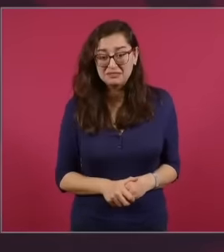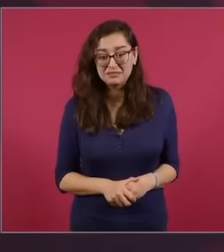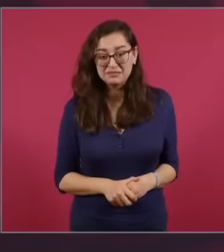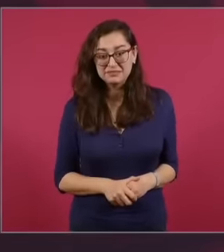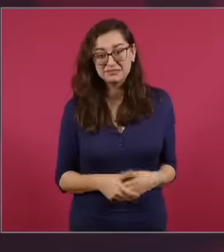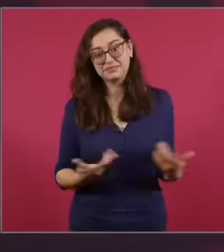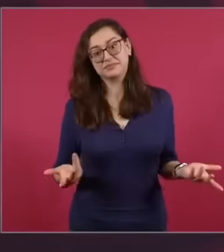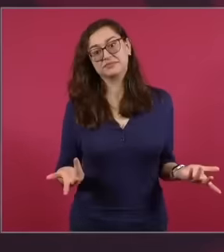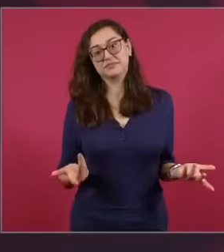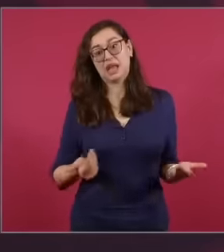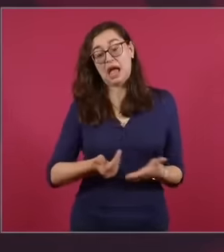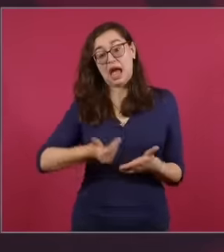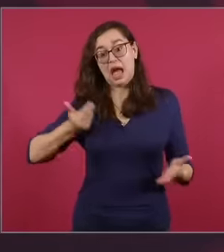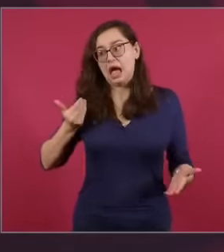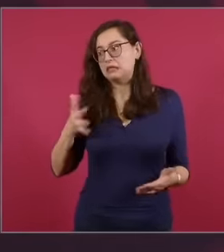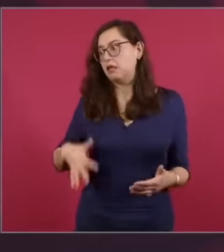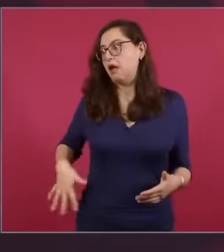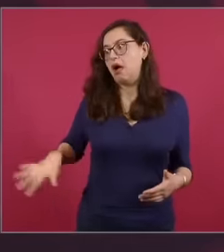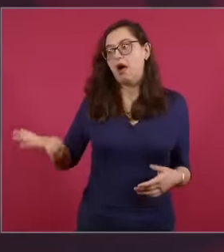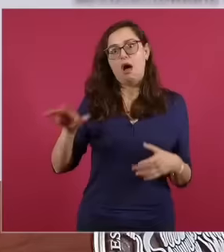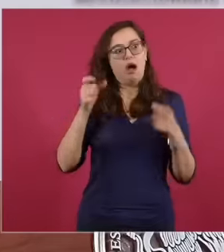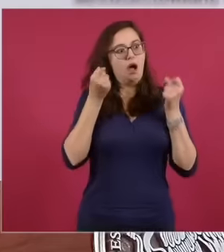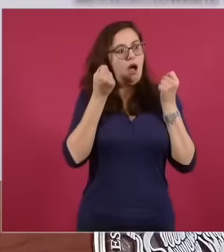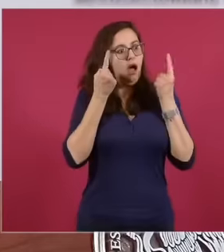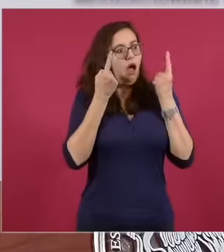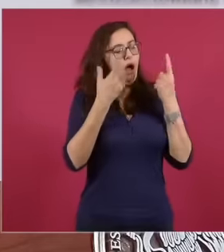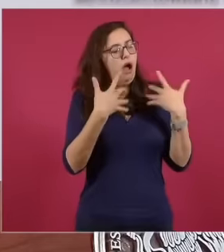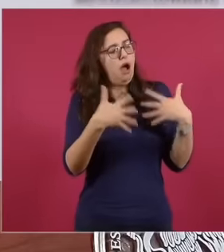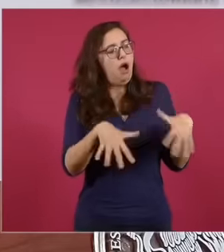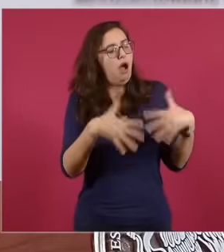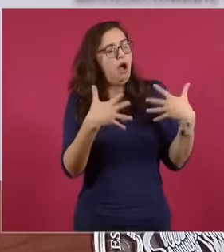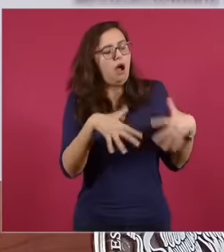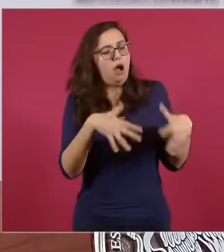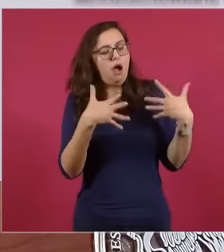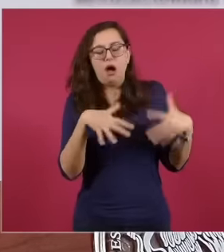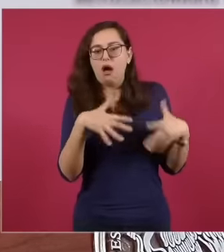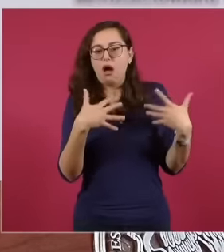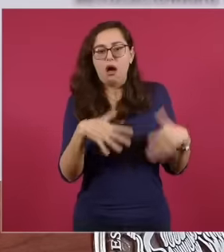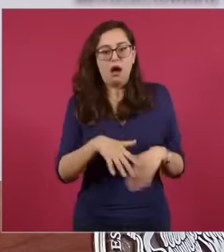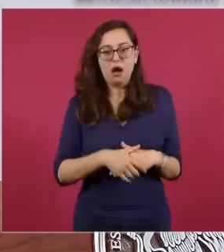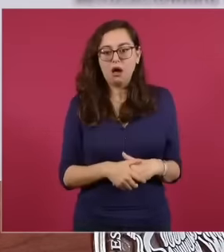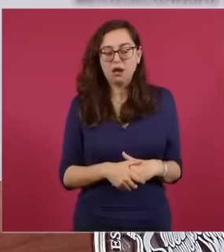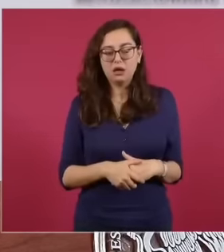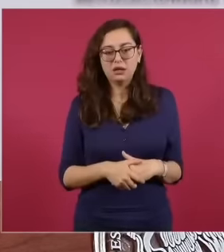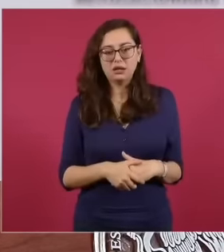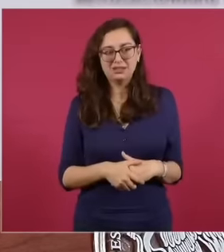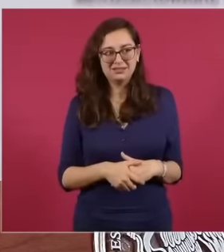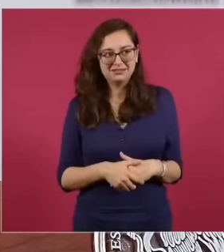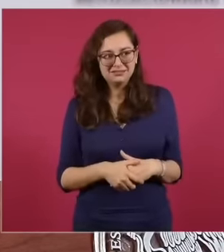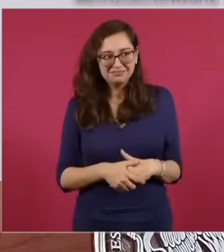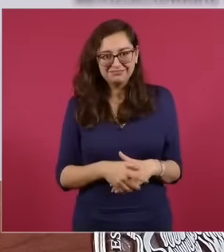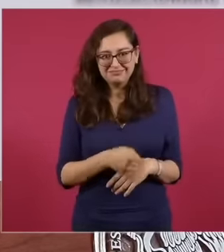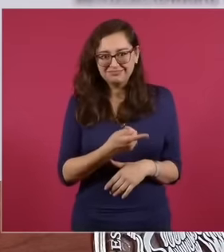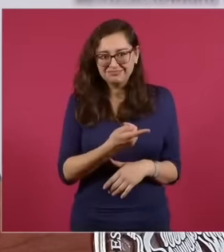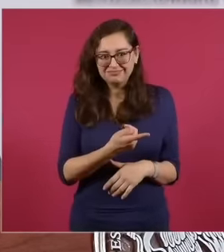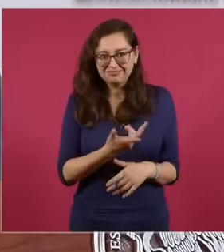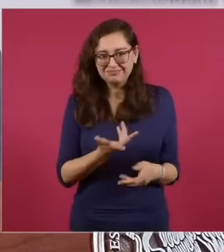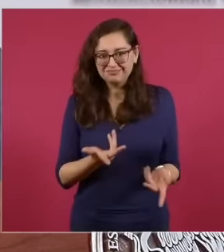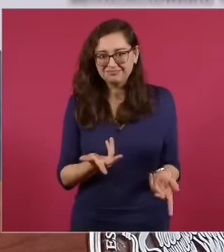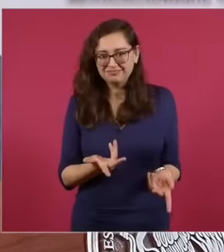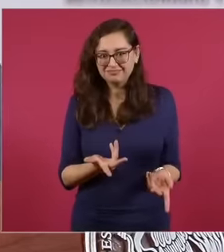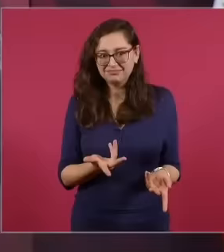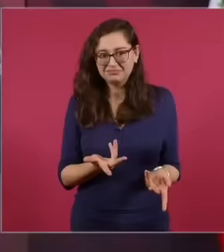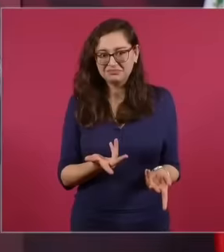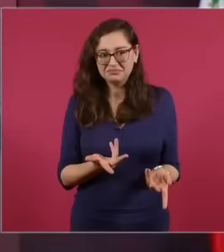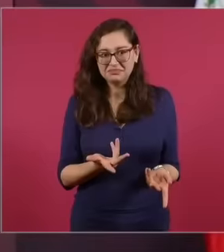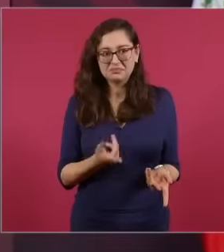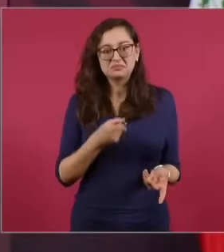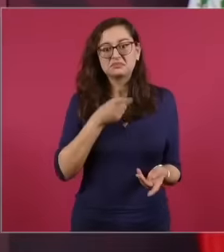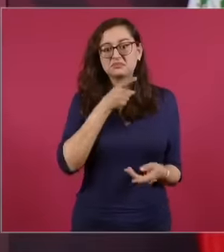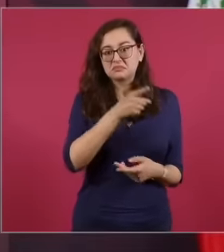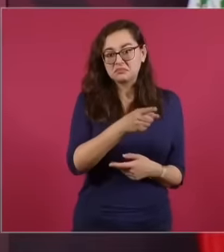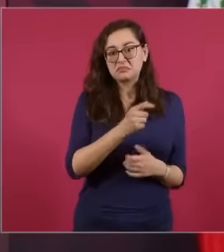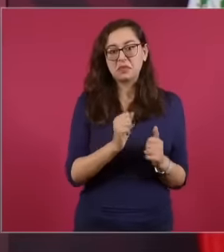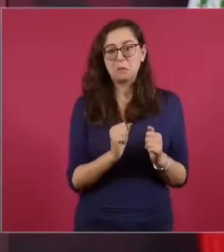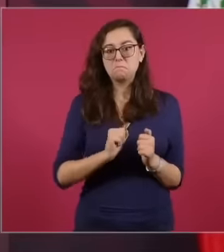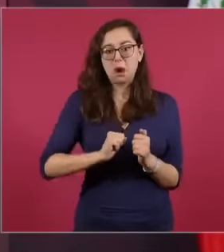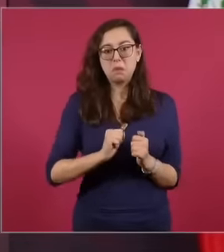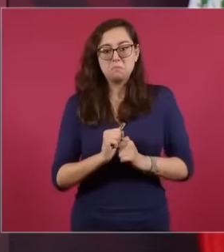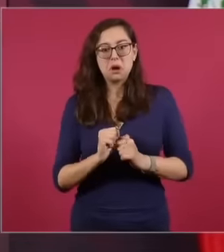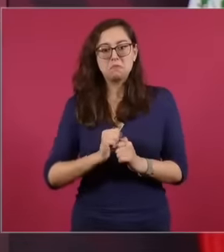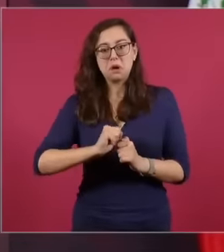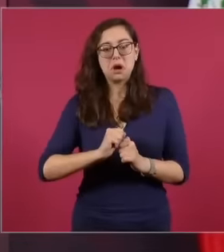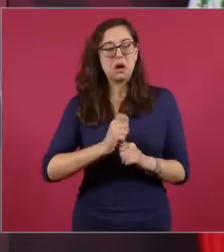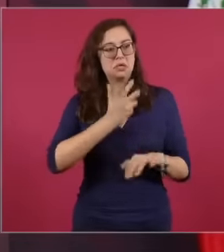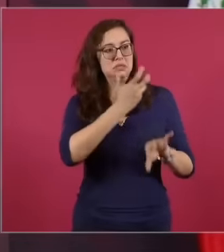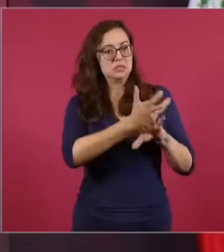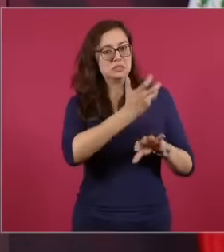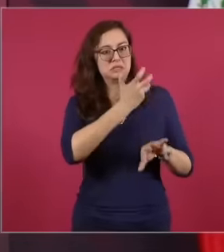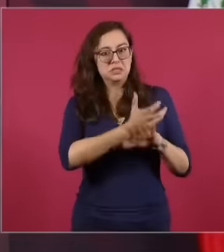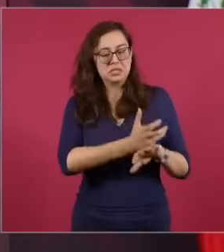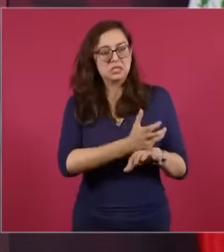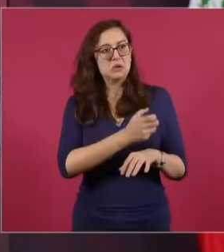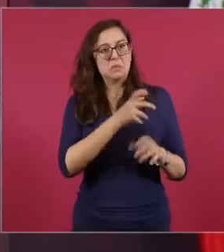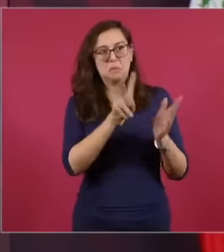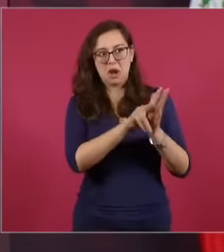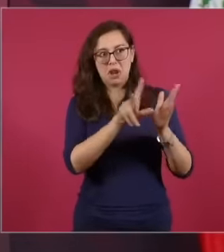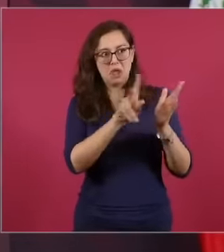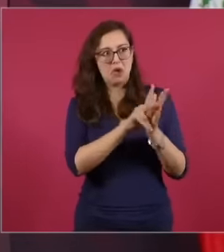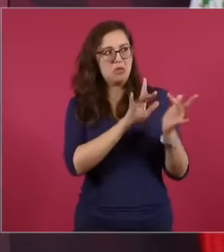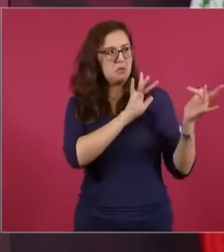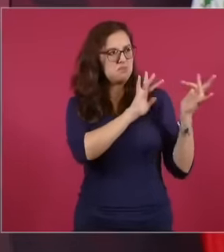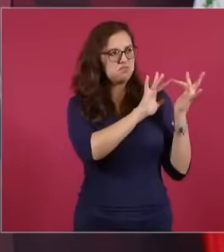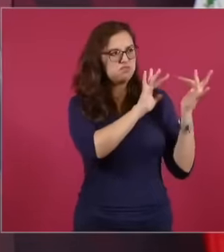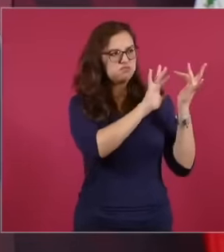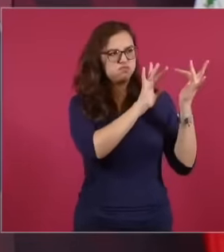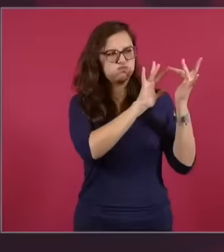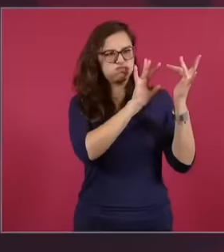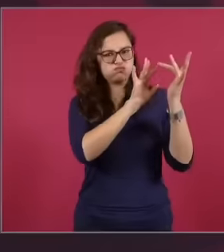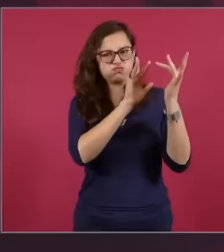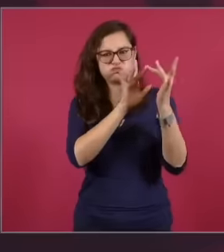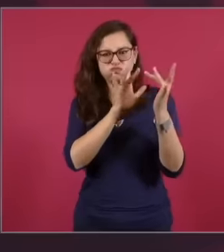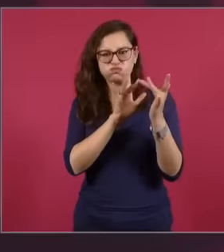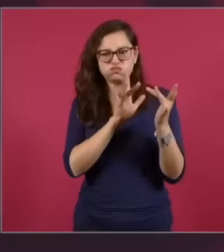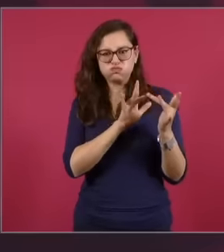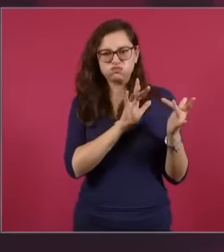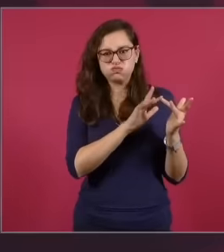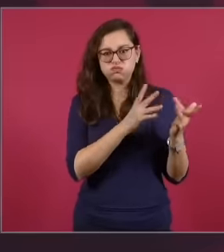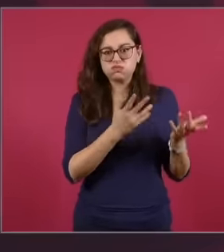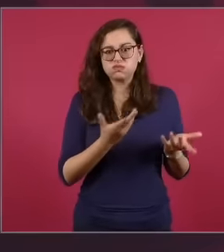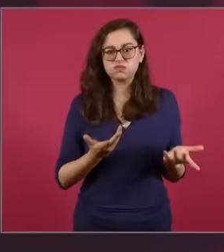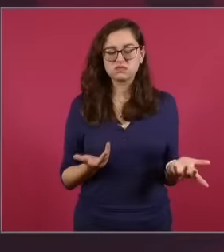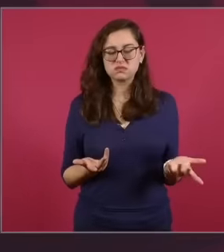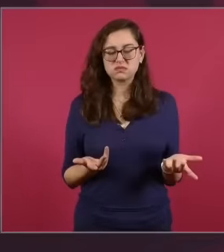East and also with influences in the United States in the Washington post in the